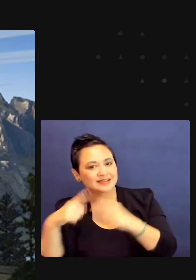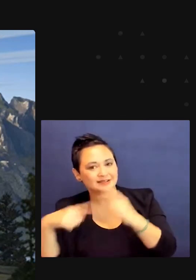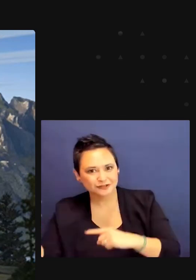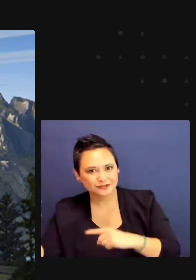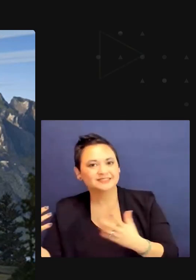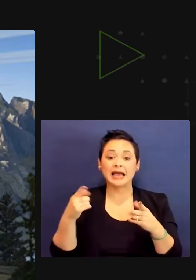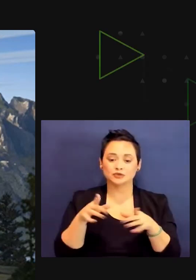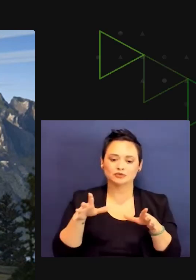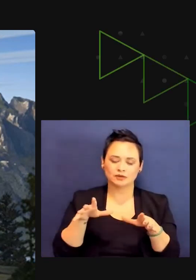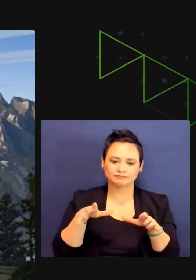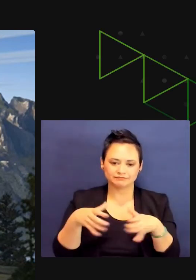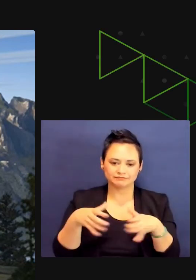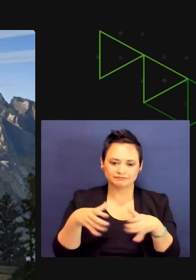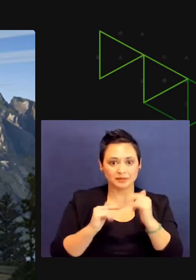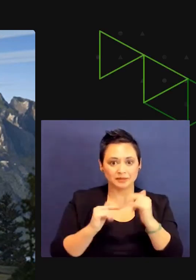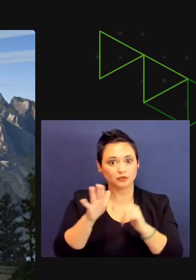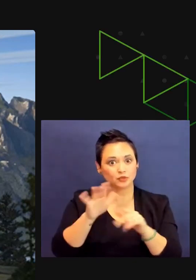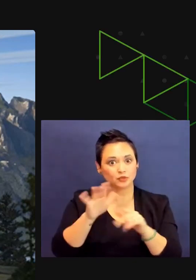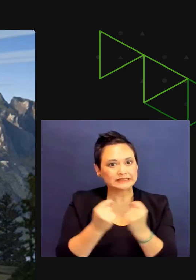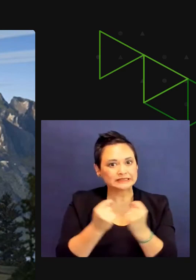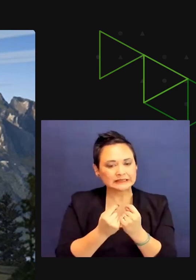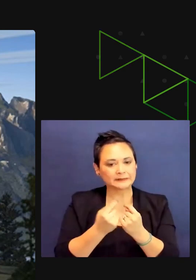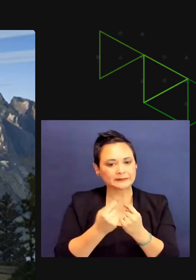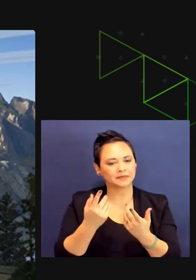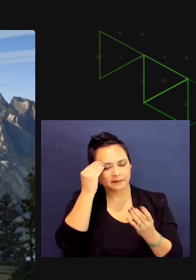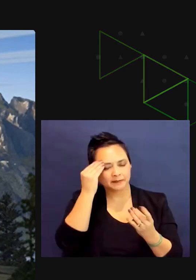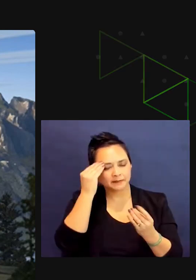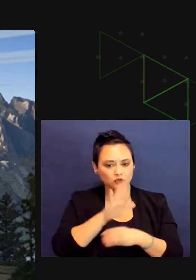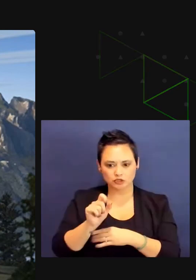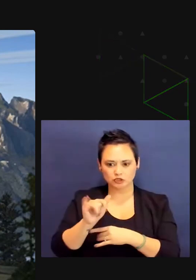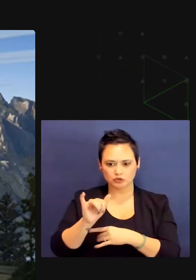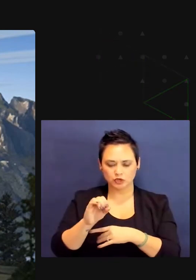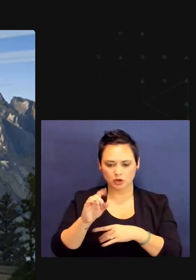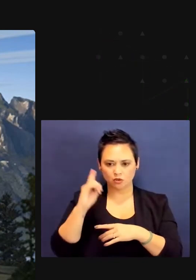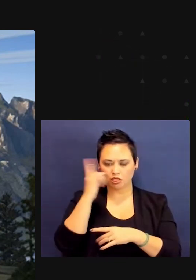And it all starts, as you know, really about the people and the leaders that you choose